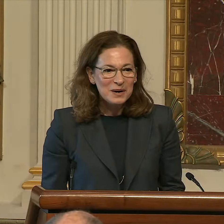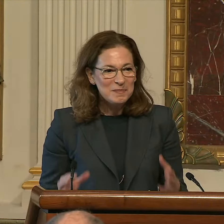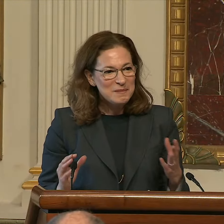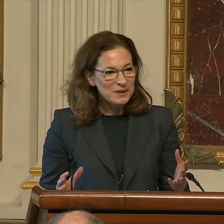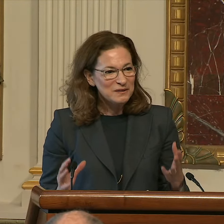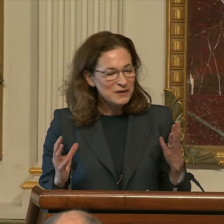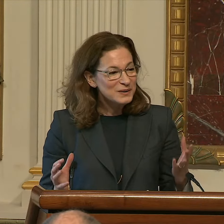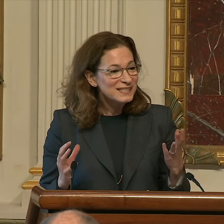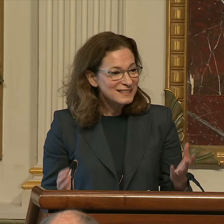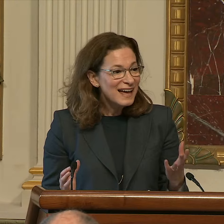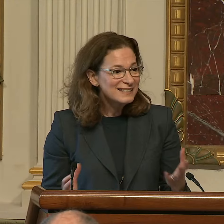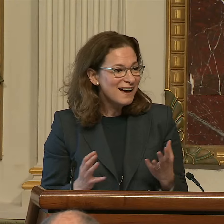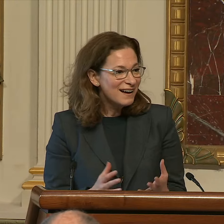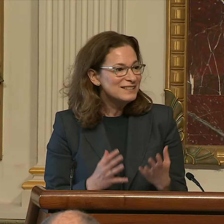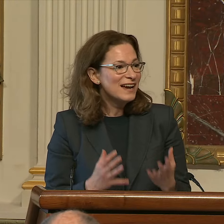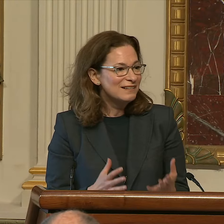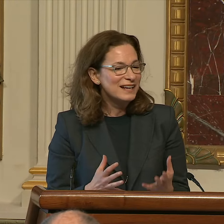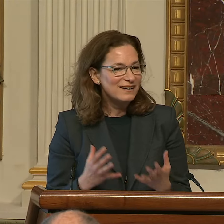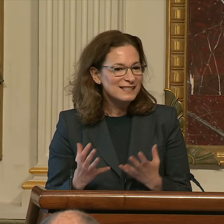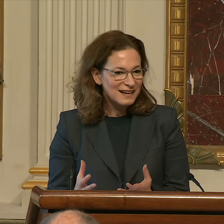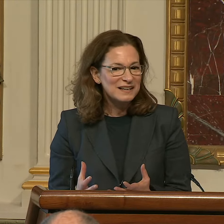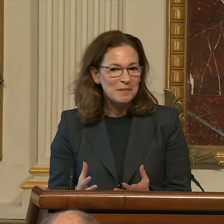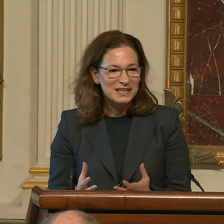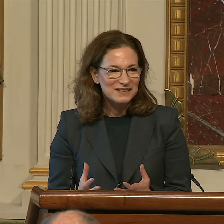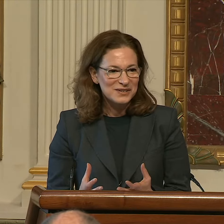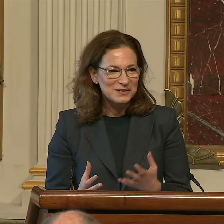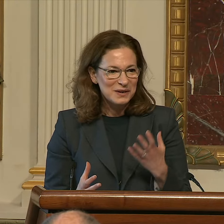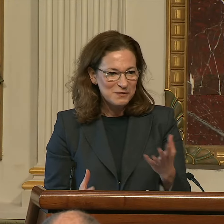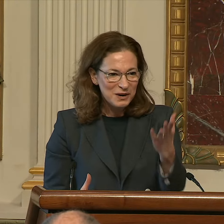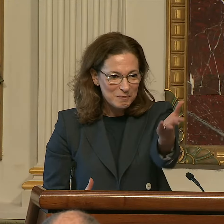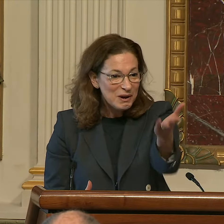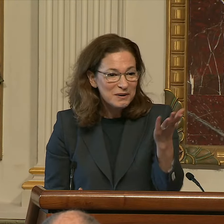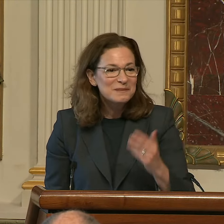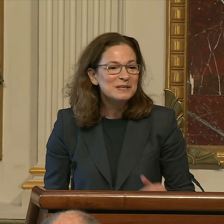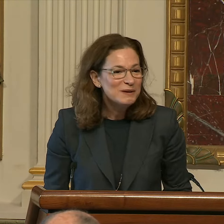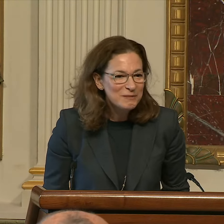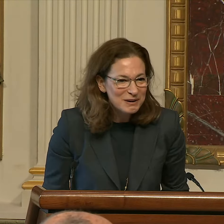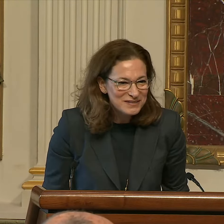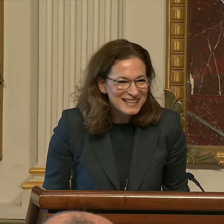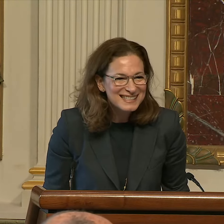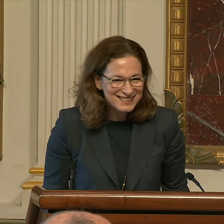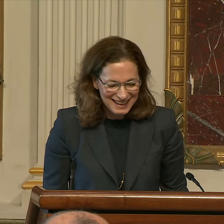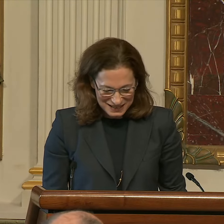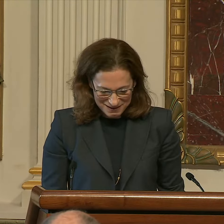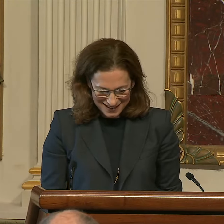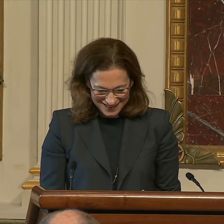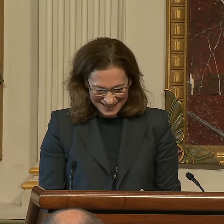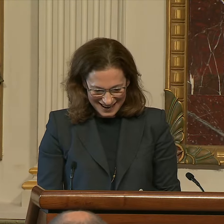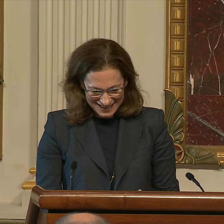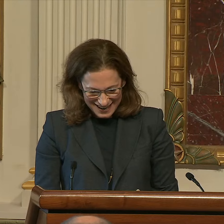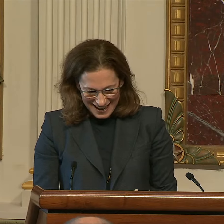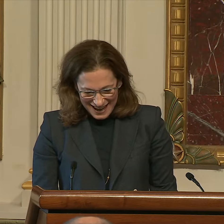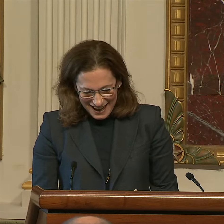where people focused less on child care as an economic issue. So we are both going to speak for both of us, glad to be here today.